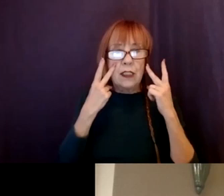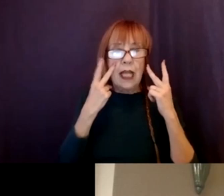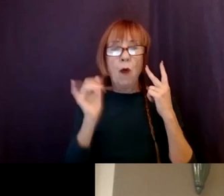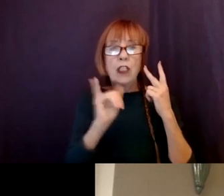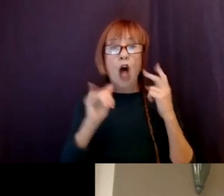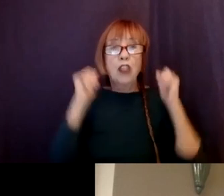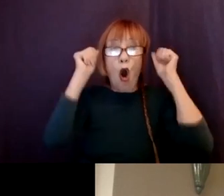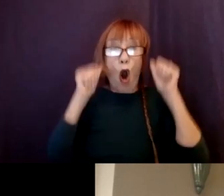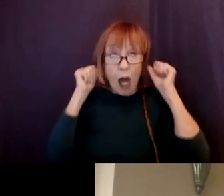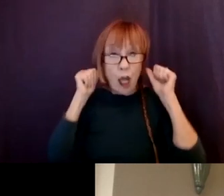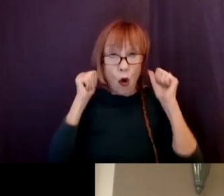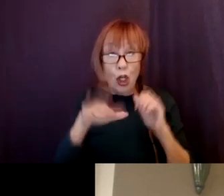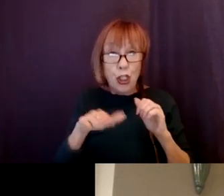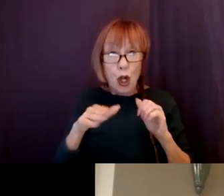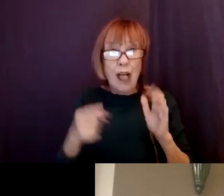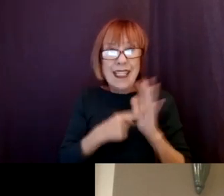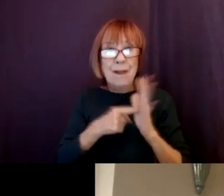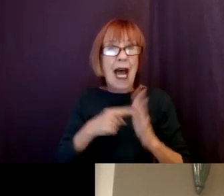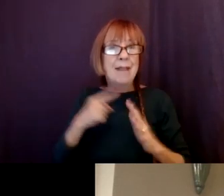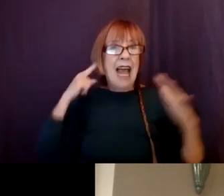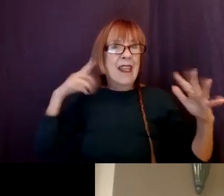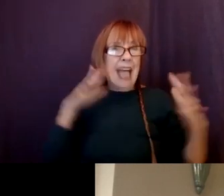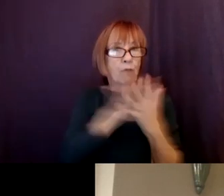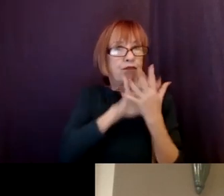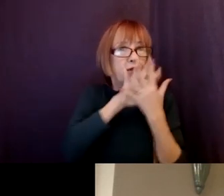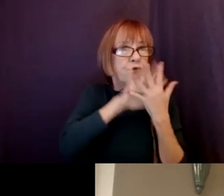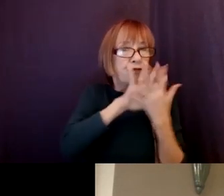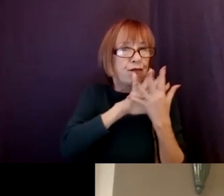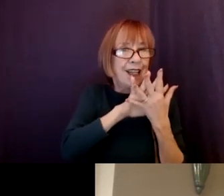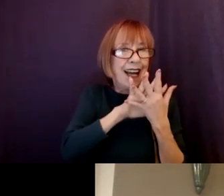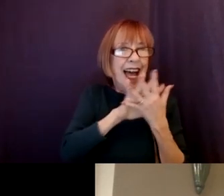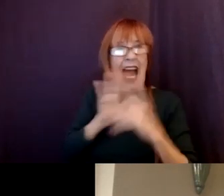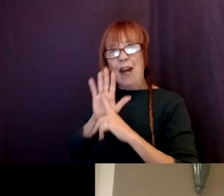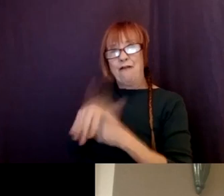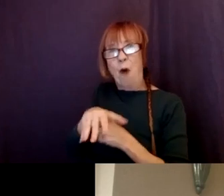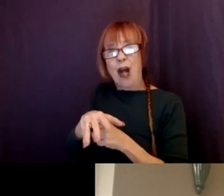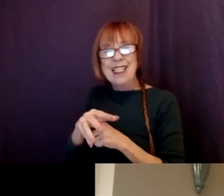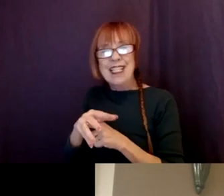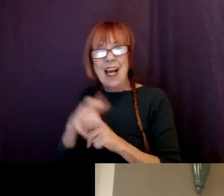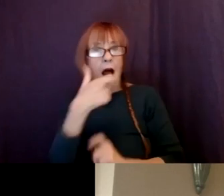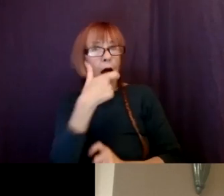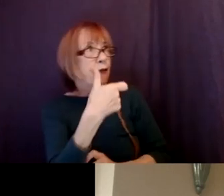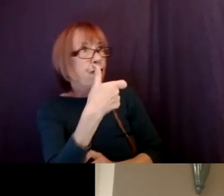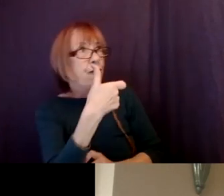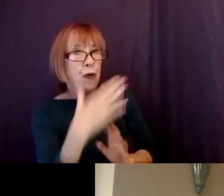where they muffled the sound, and it made us even be pulled in more into the film.